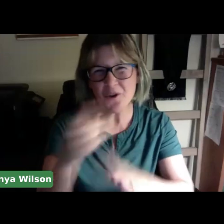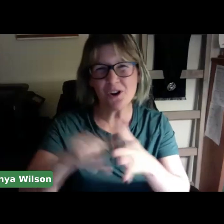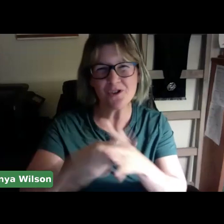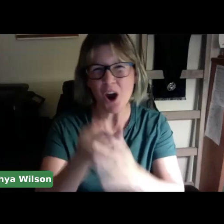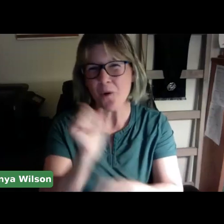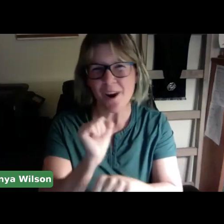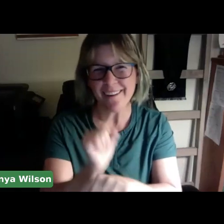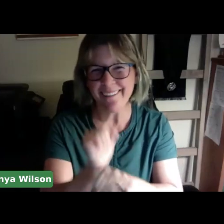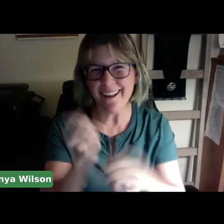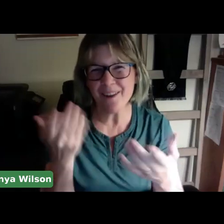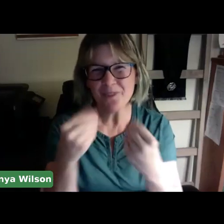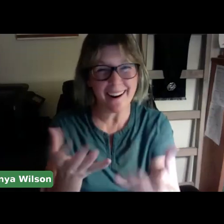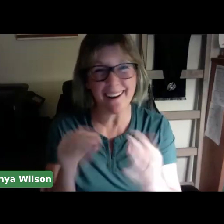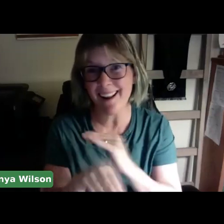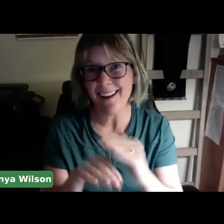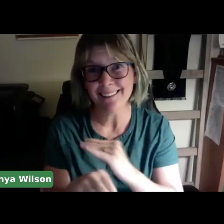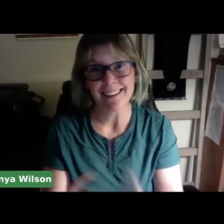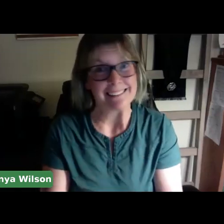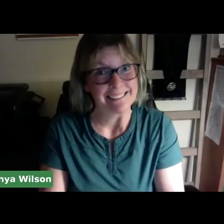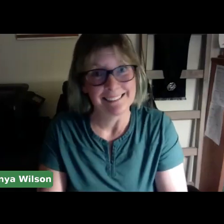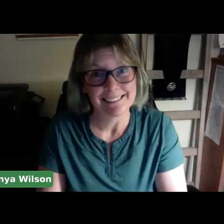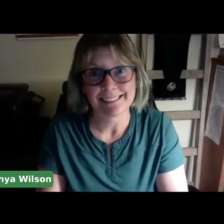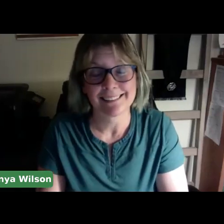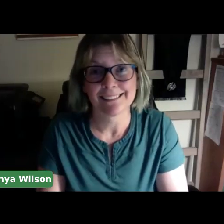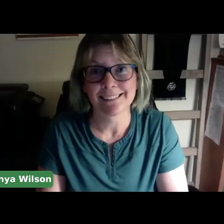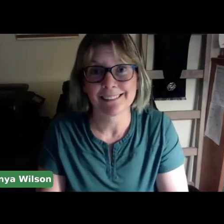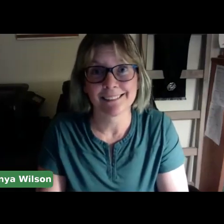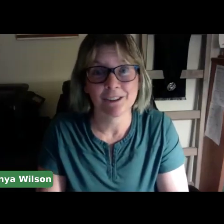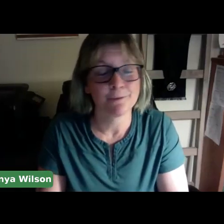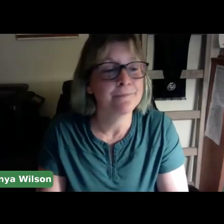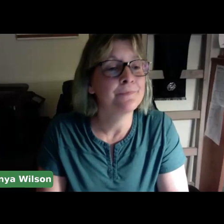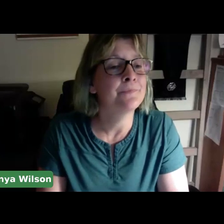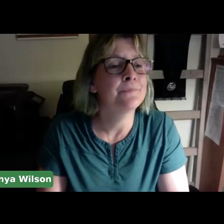It's important not to wait for deaf people to show up. Then when you're having to scramble